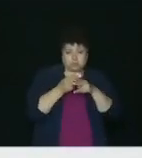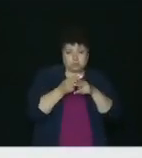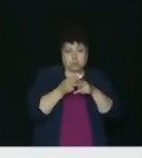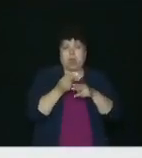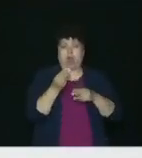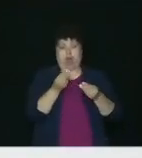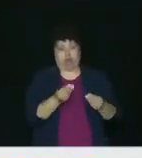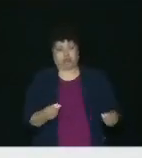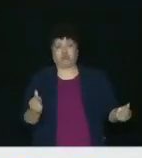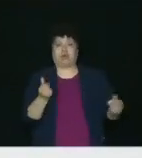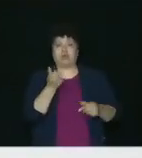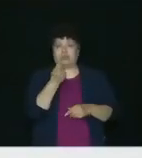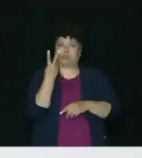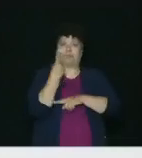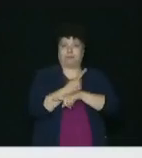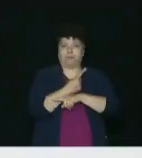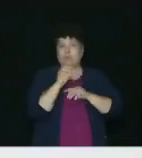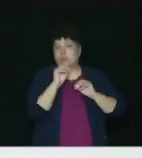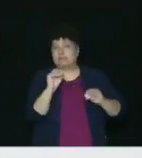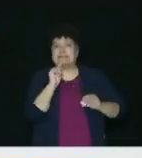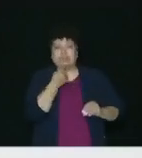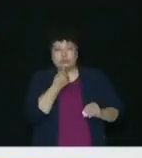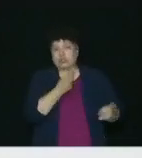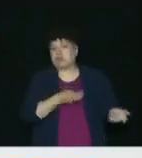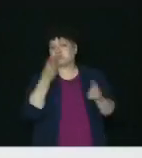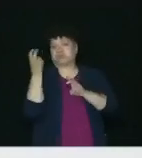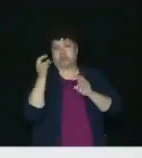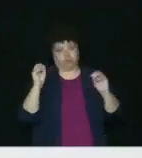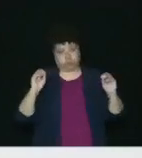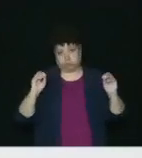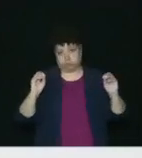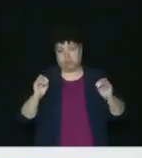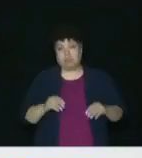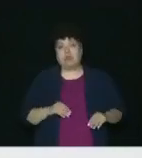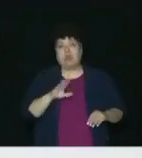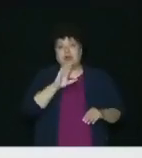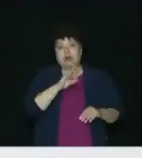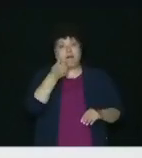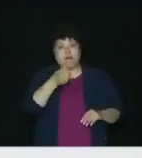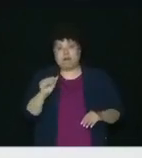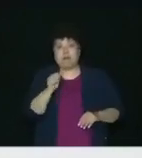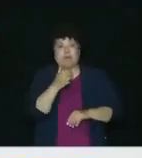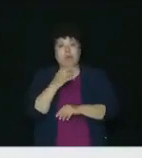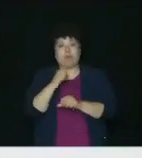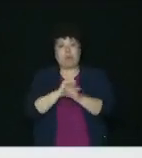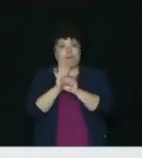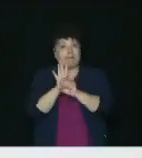THEY ARE USUALLY MILD TO